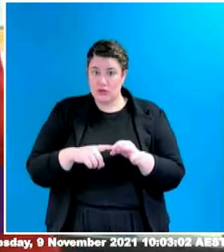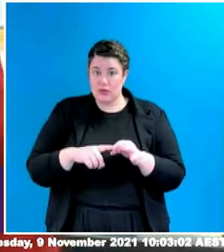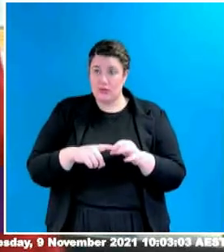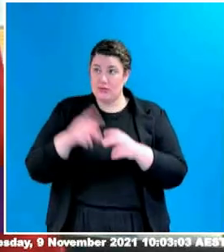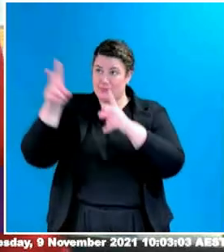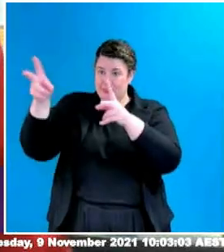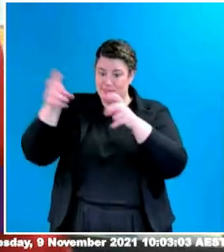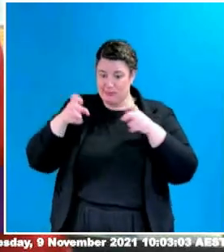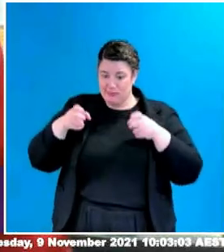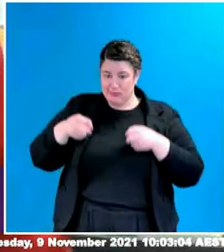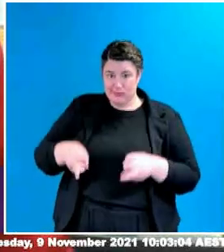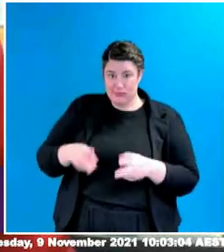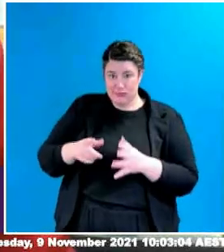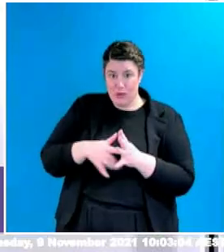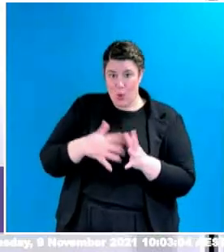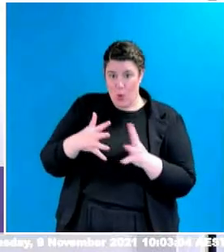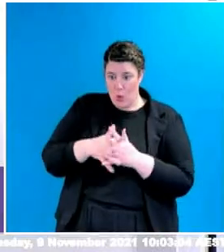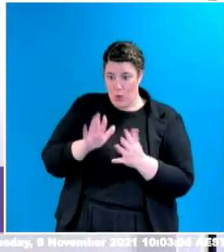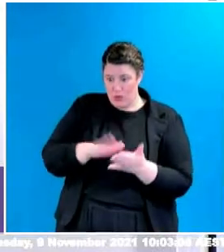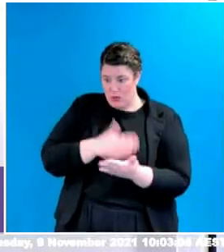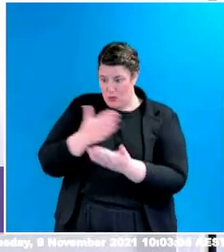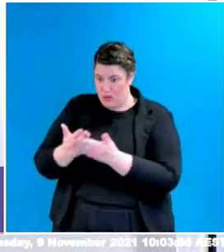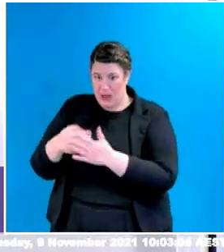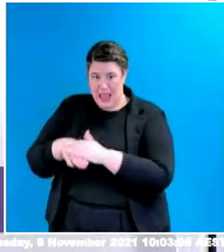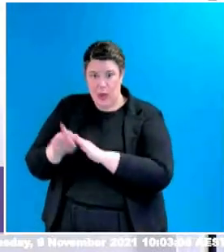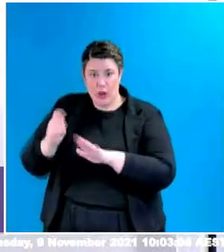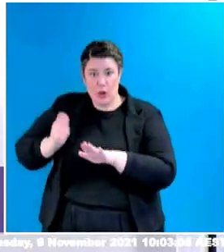how there might be any limits on the rights.